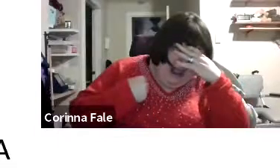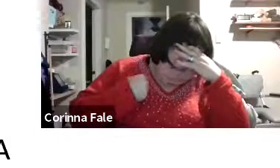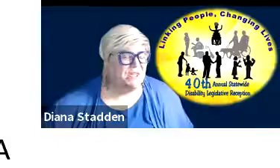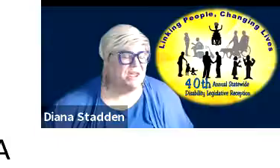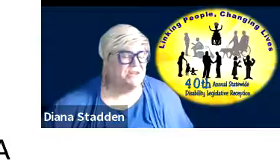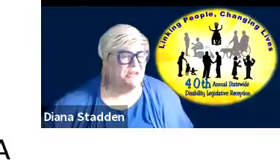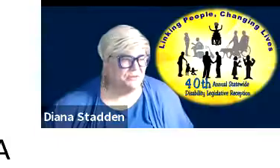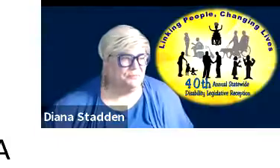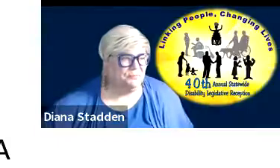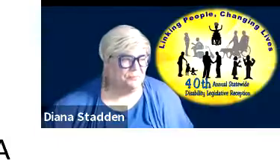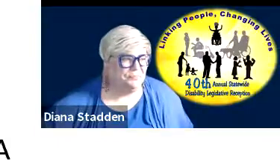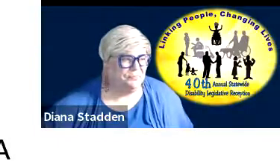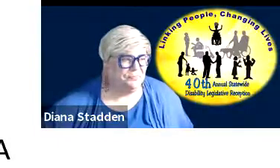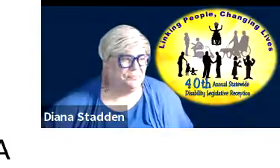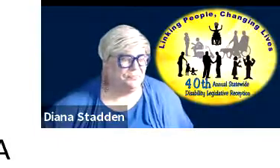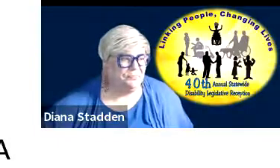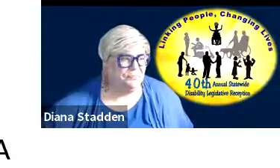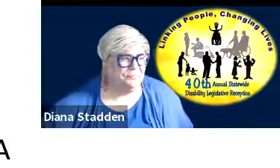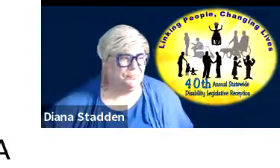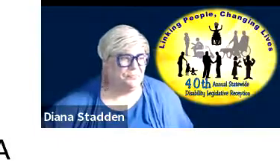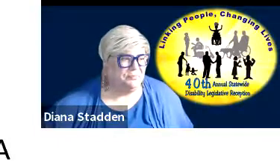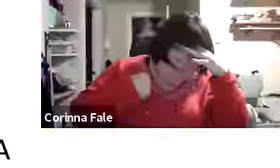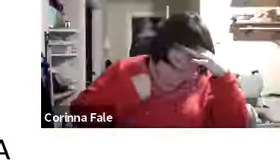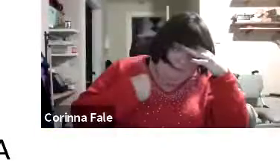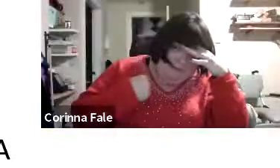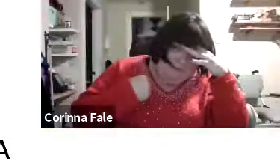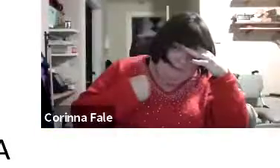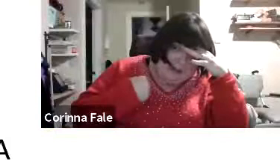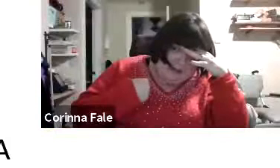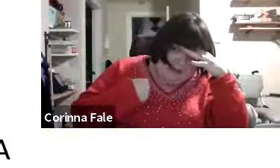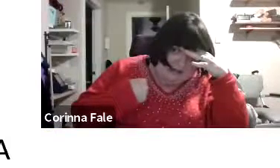Corinna Fale: Like we'd be happy to expand if you need more information.